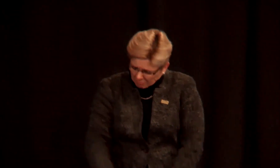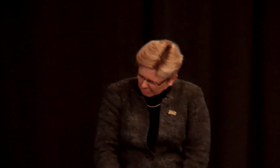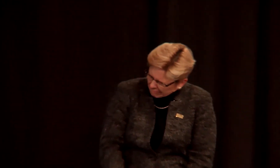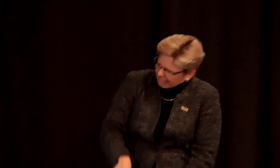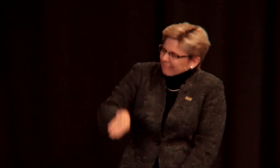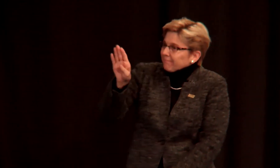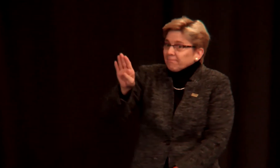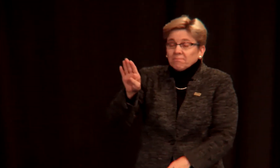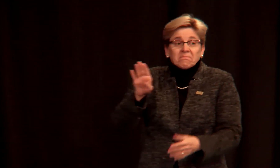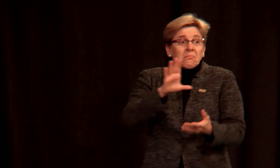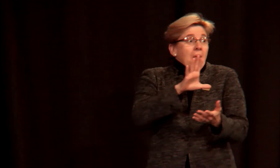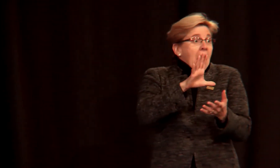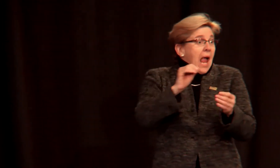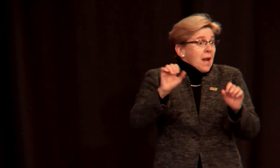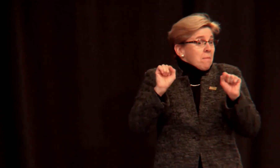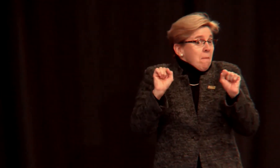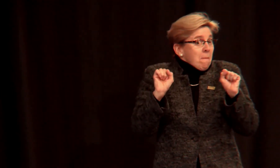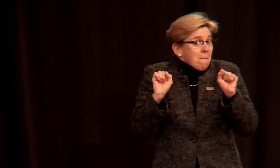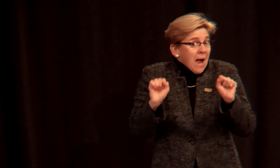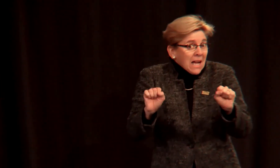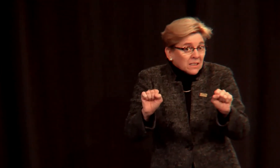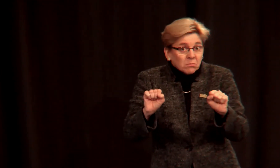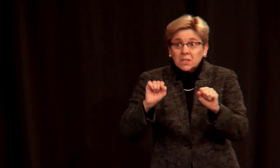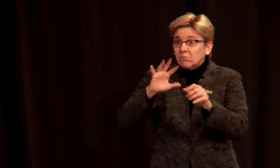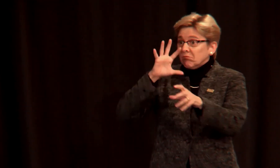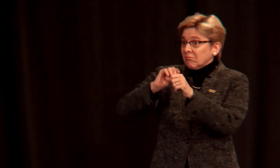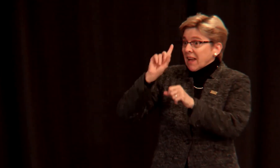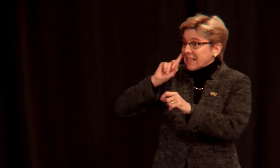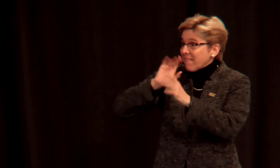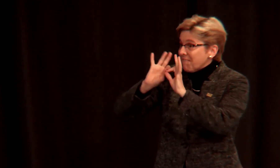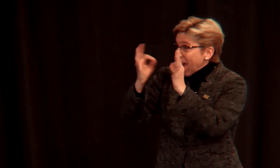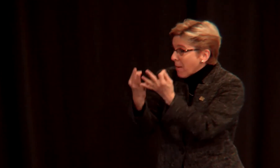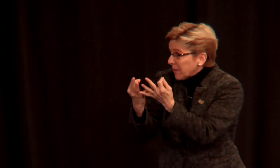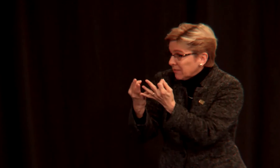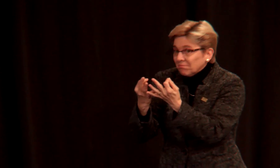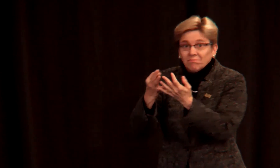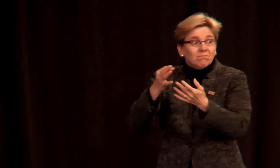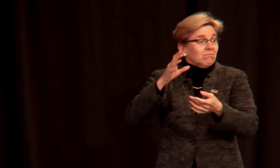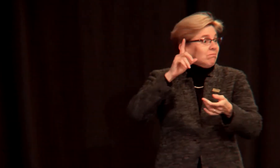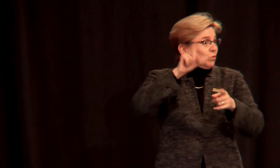and for those who were deaf and possibly grew up in a deaf family